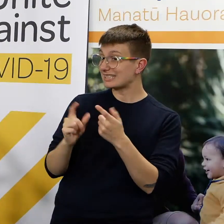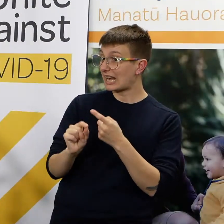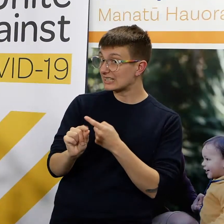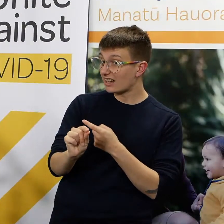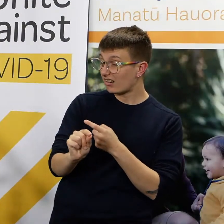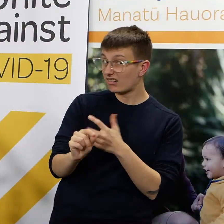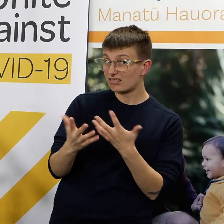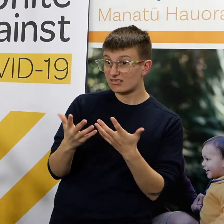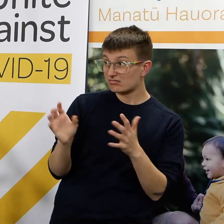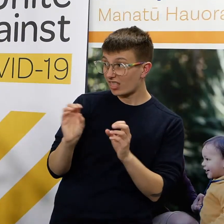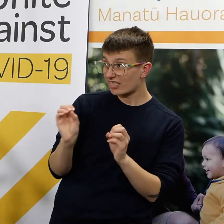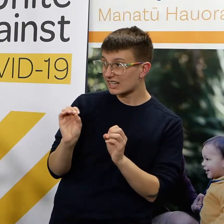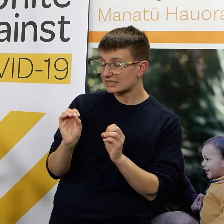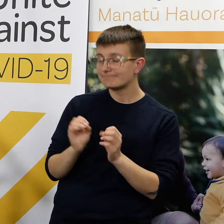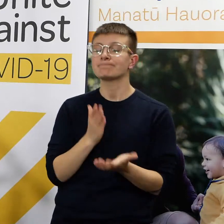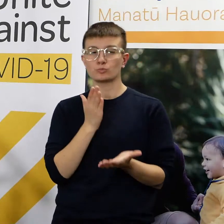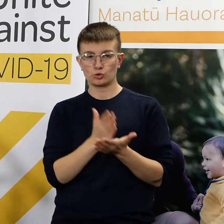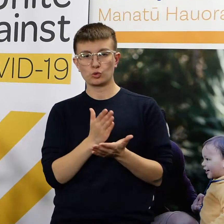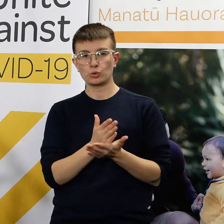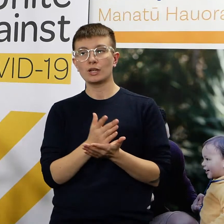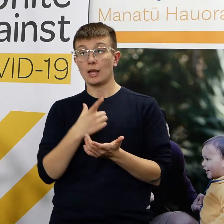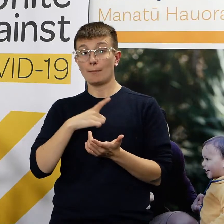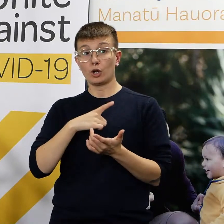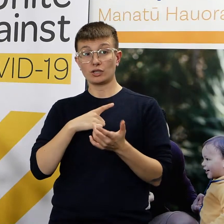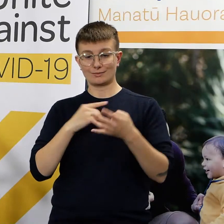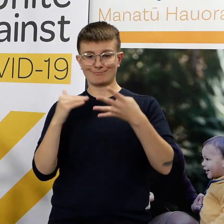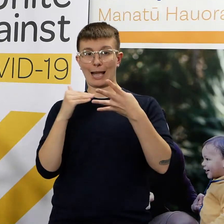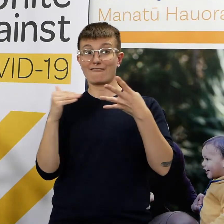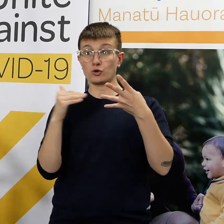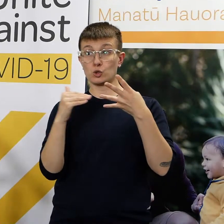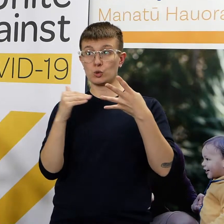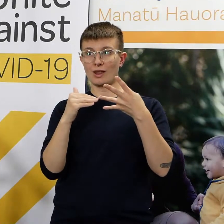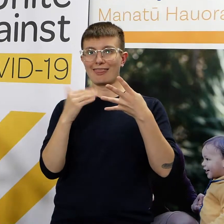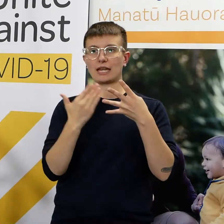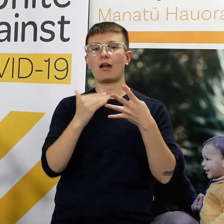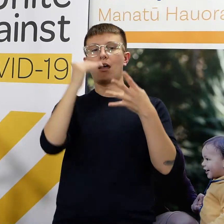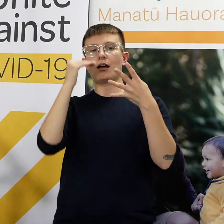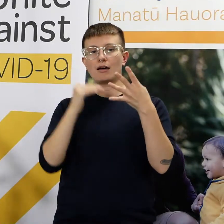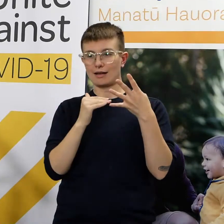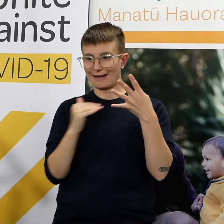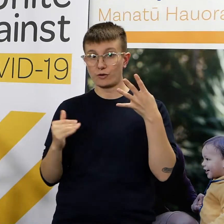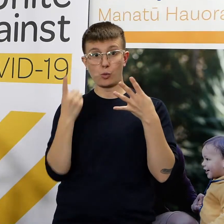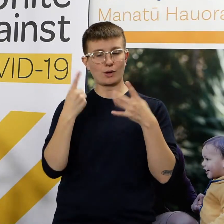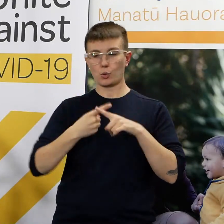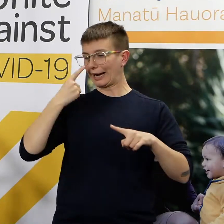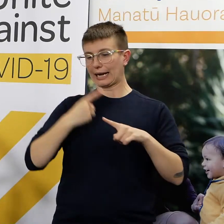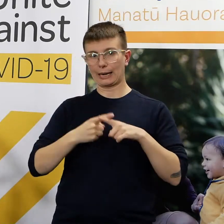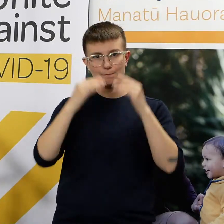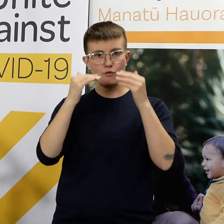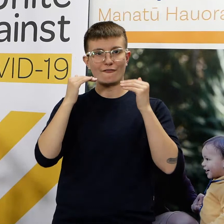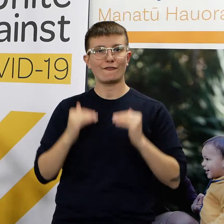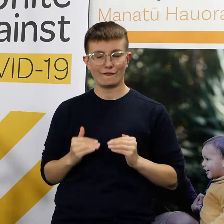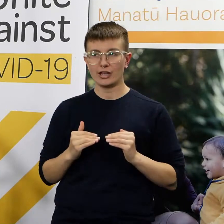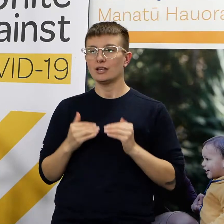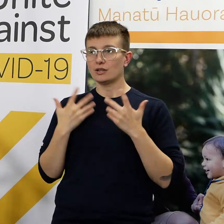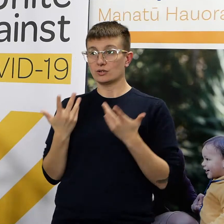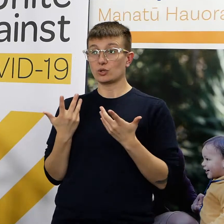And so we focused the testing on the day 12 testing before people leave. And just from this week we've added in the day three testing